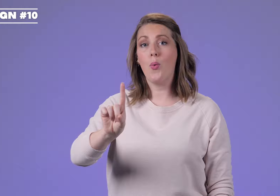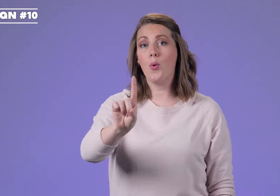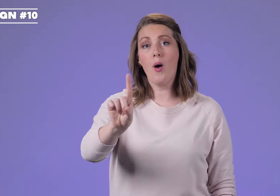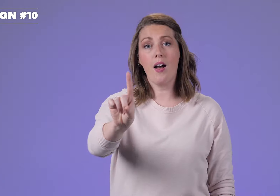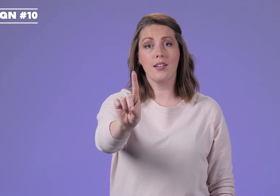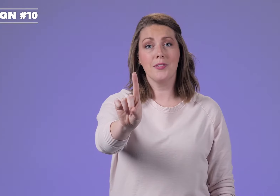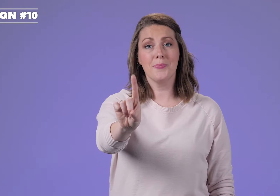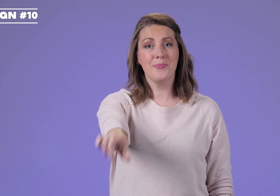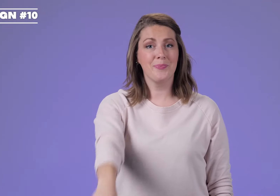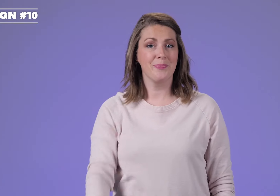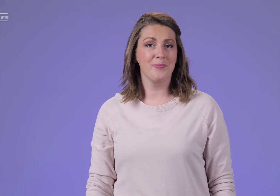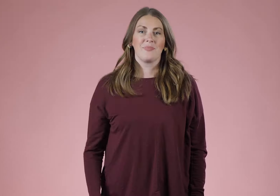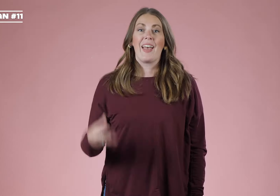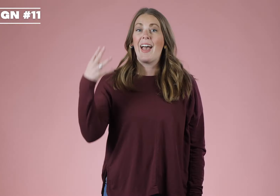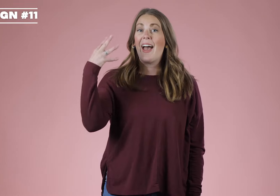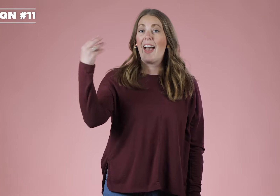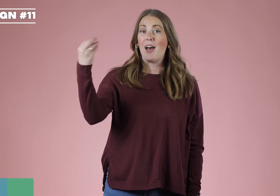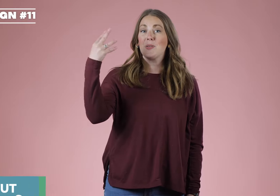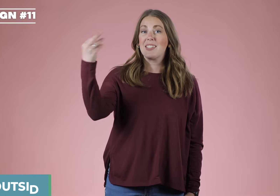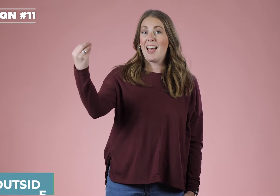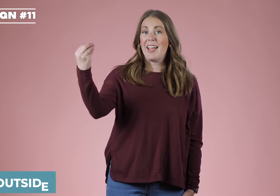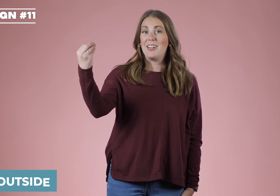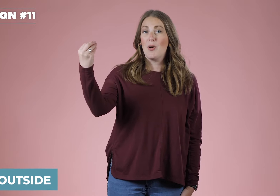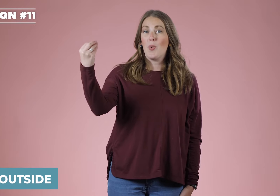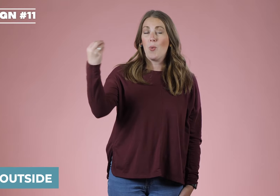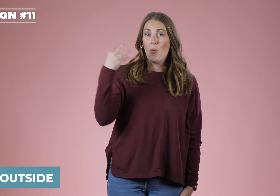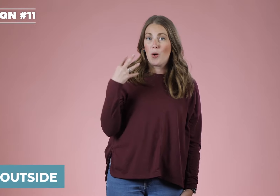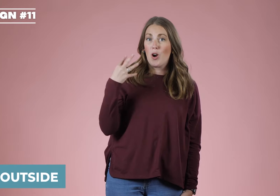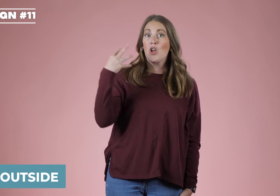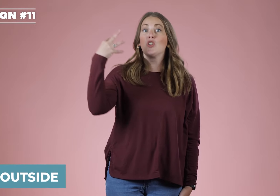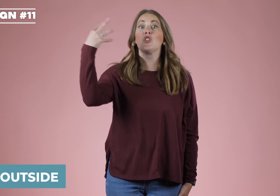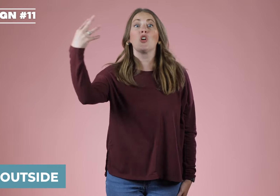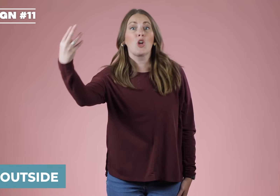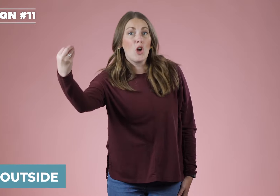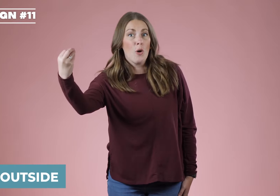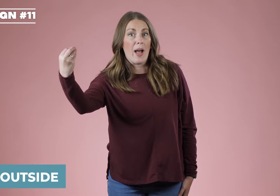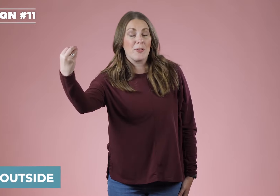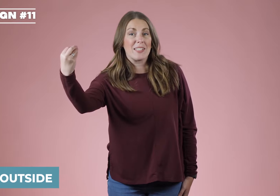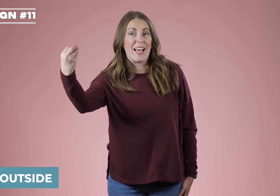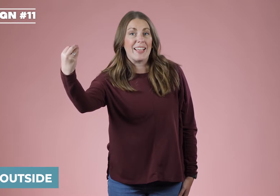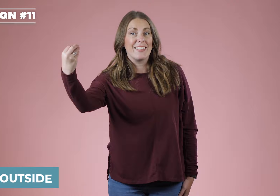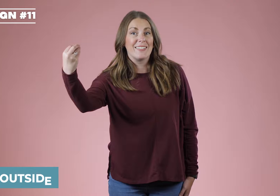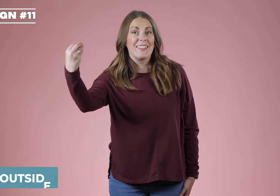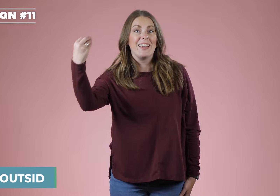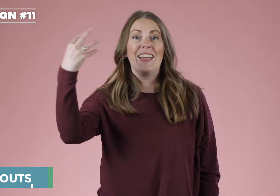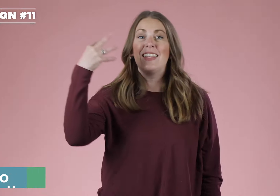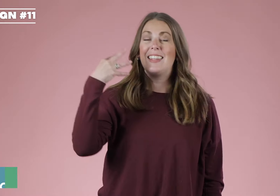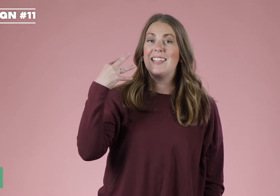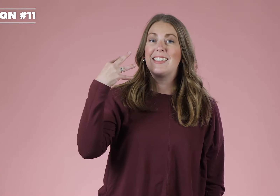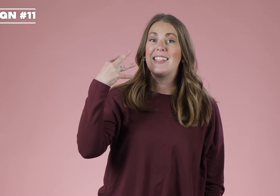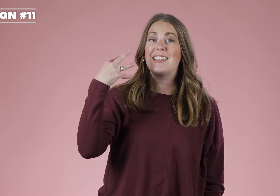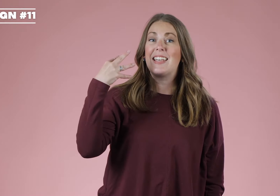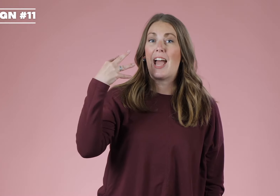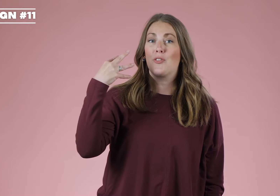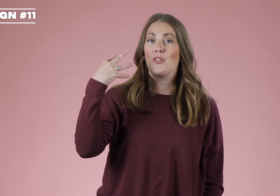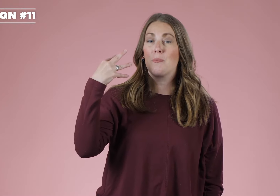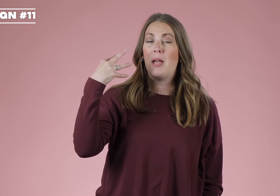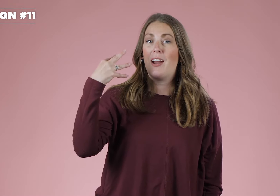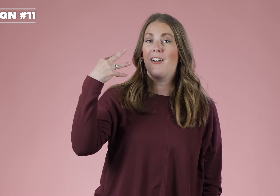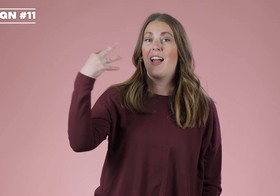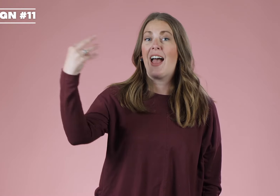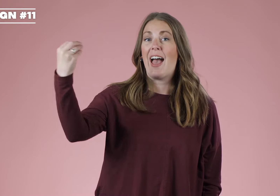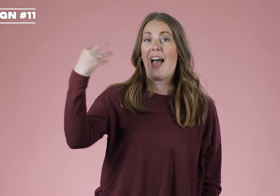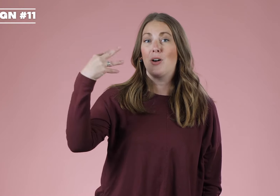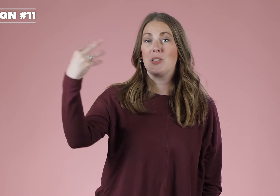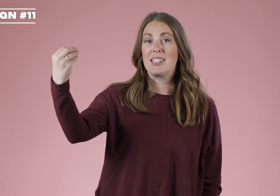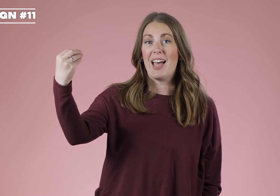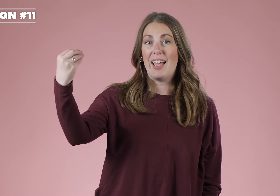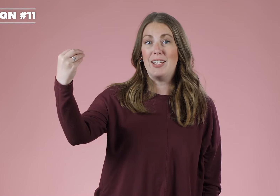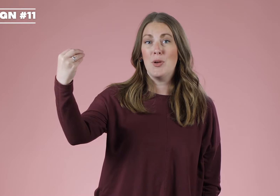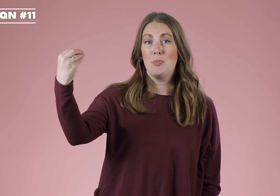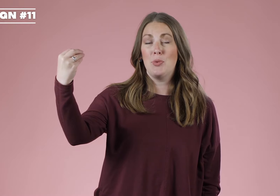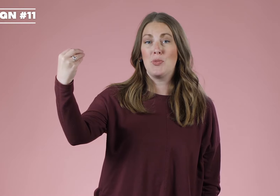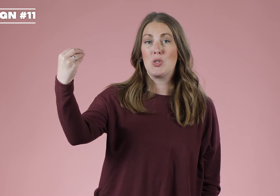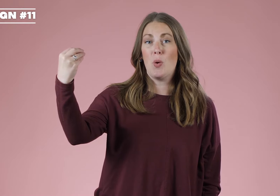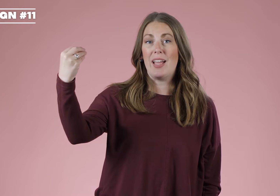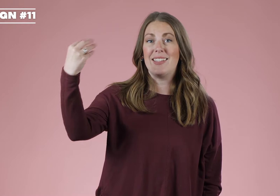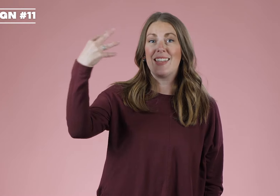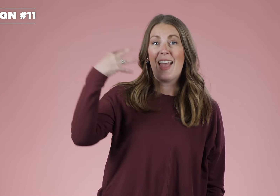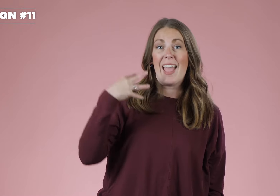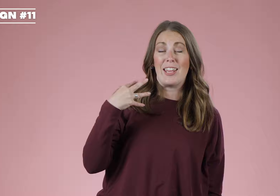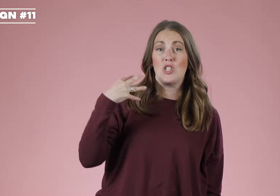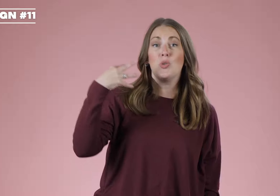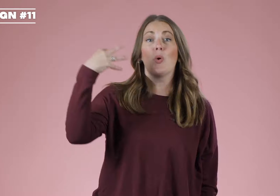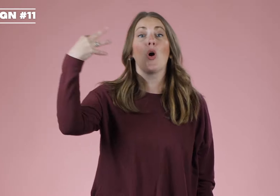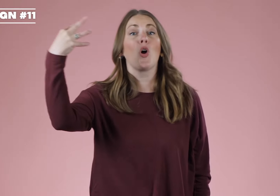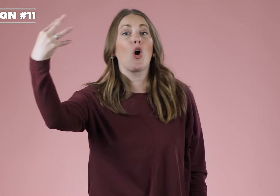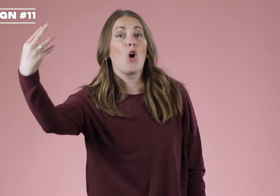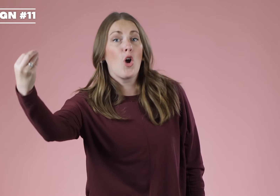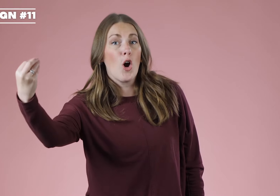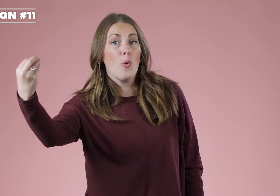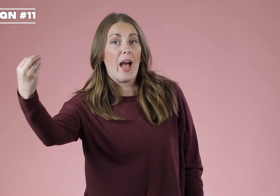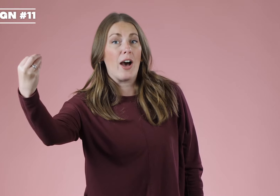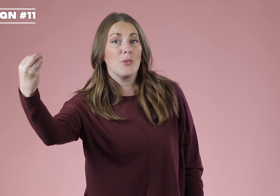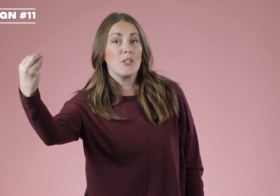or 'walk'. 'Outside' or 'to go outside' this is a noun verb pair. 'Outside' moves twice and 'to go out'